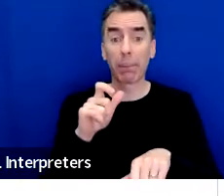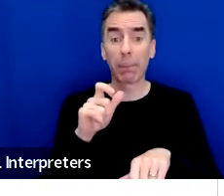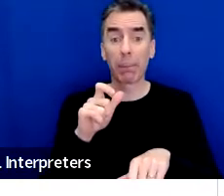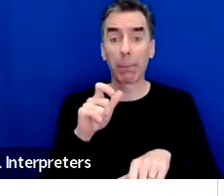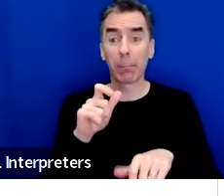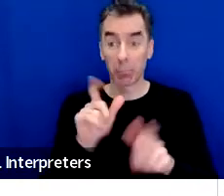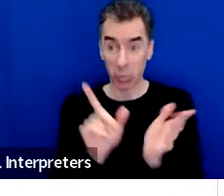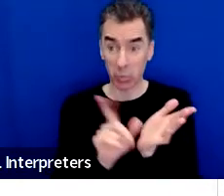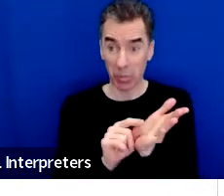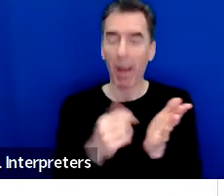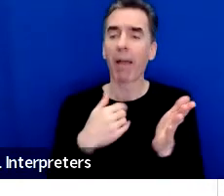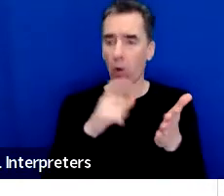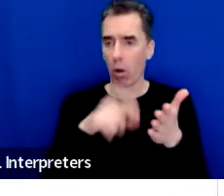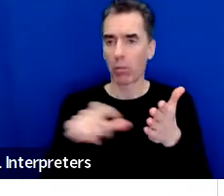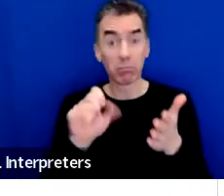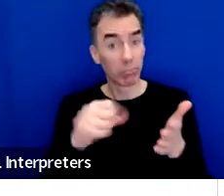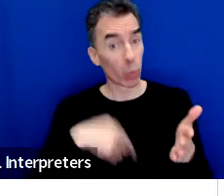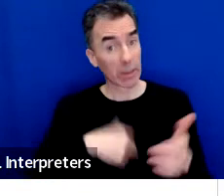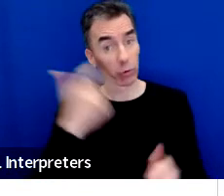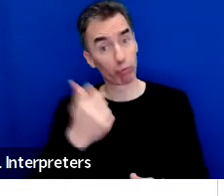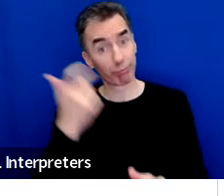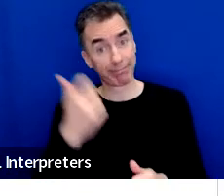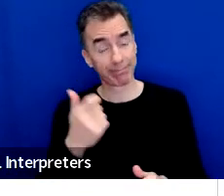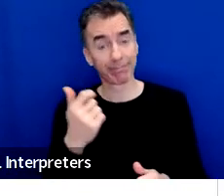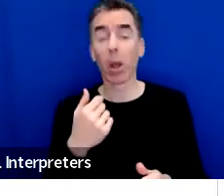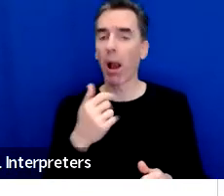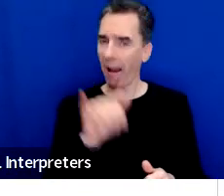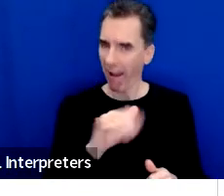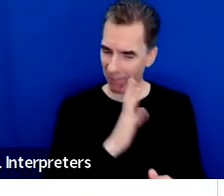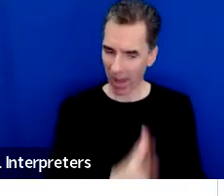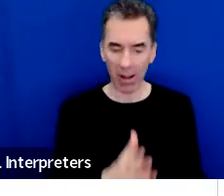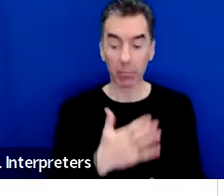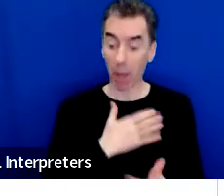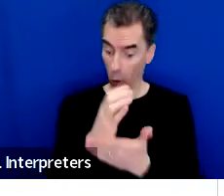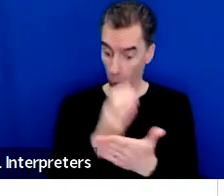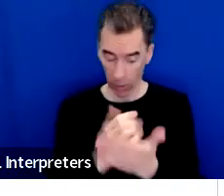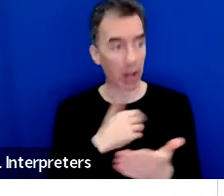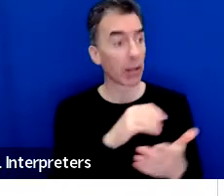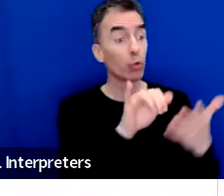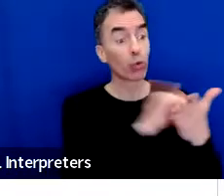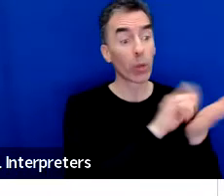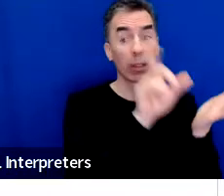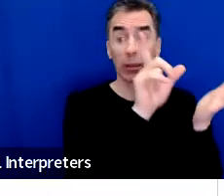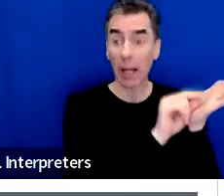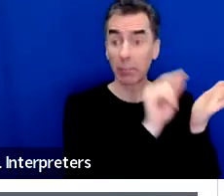So any New York Times article we can use in our course. And again, I just have called it